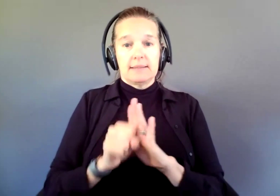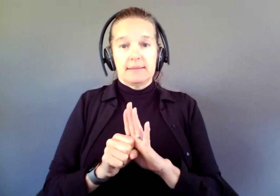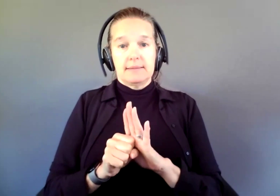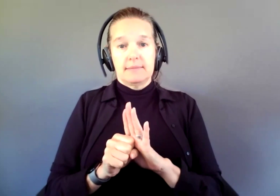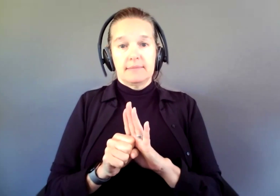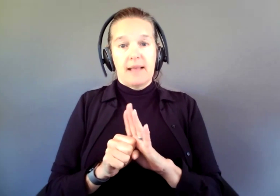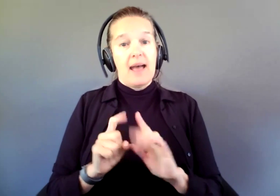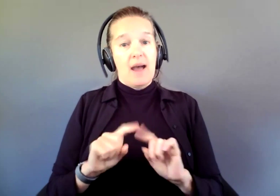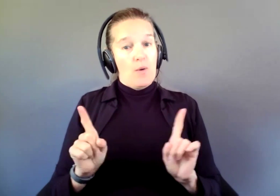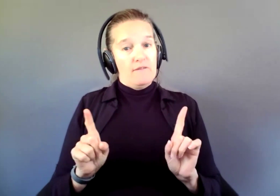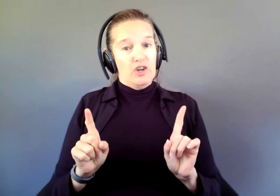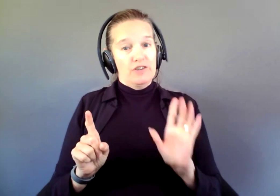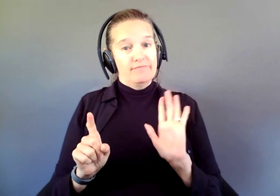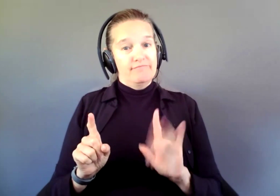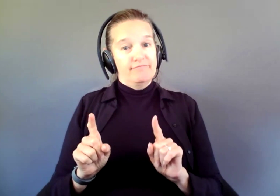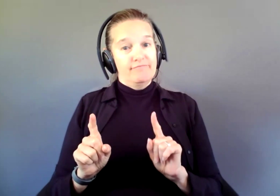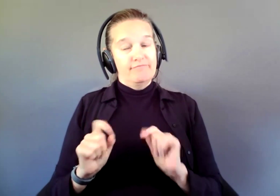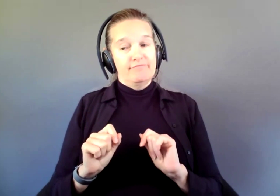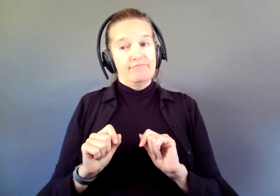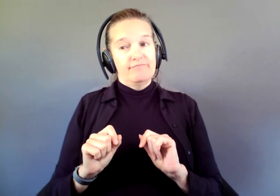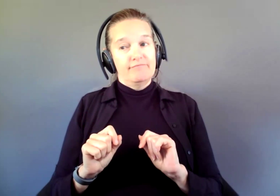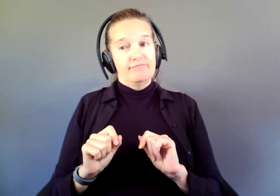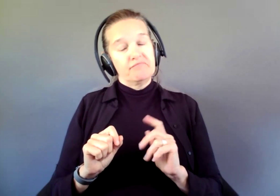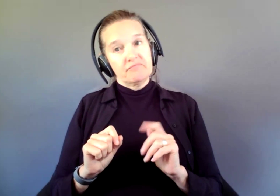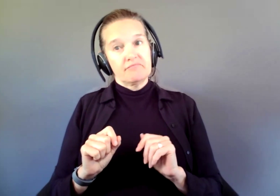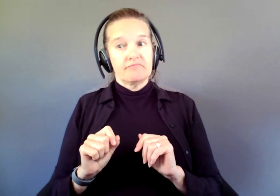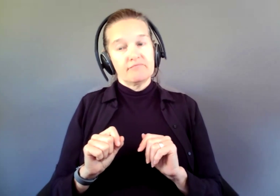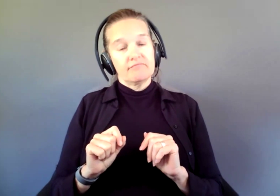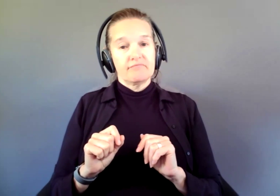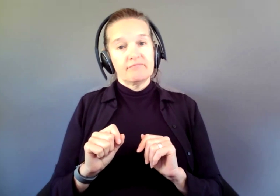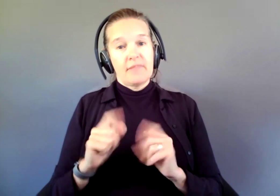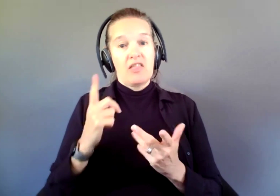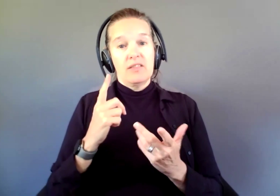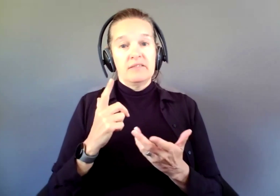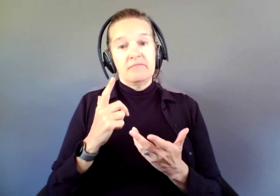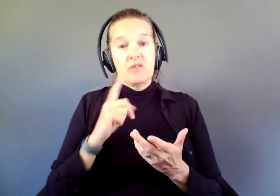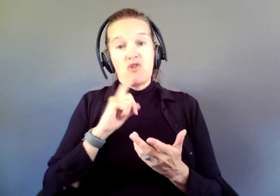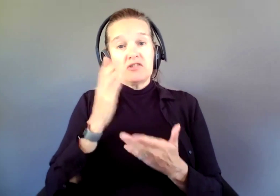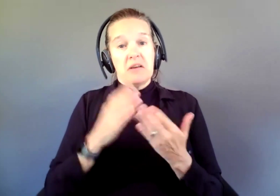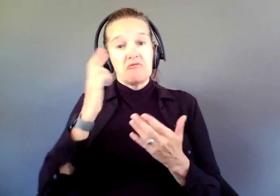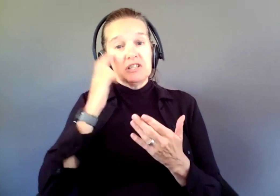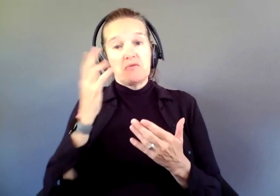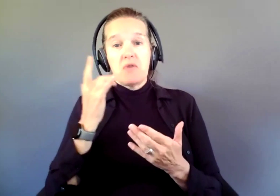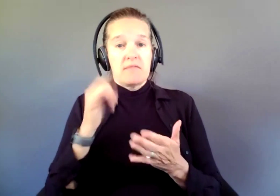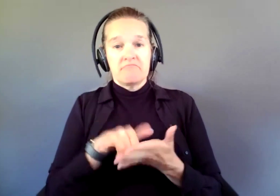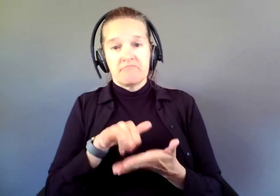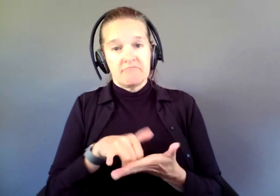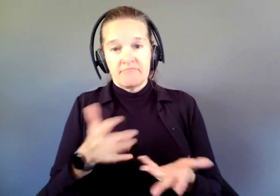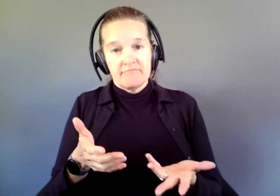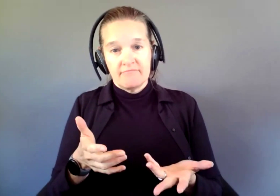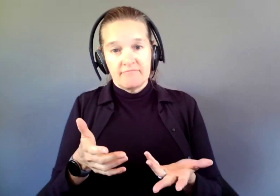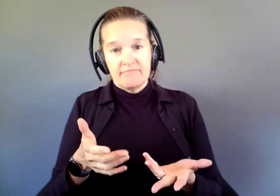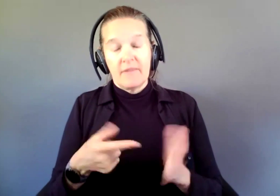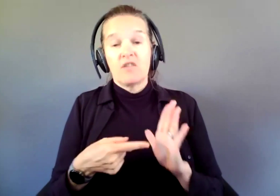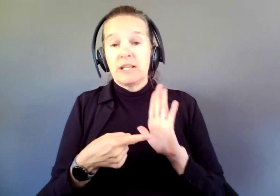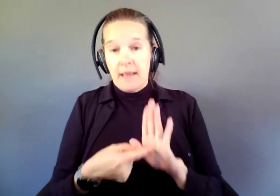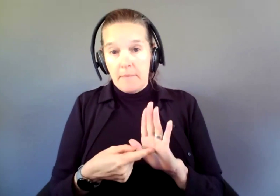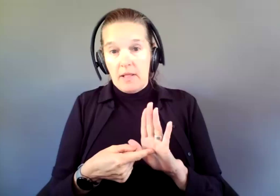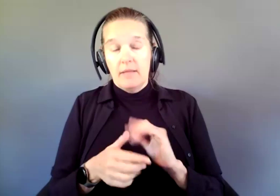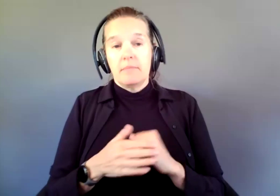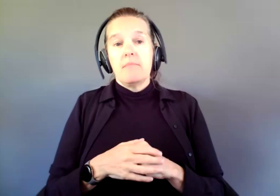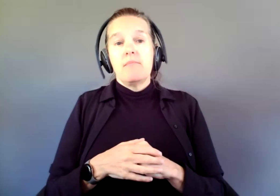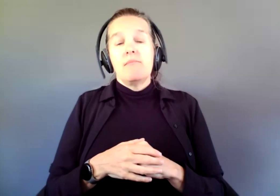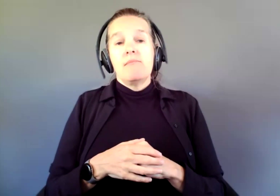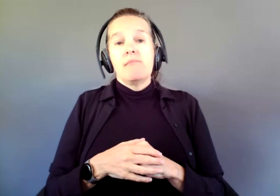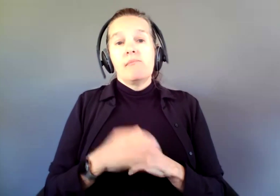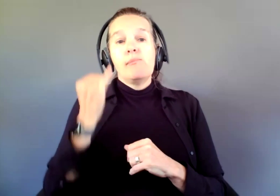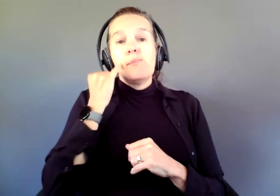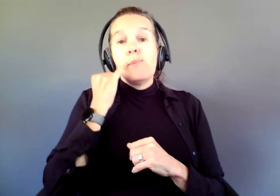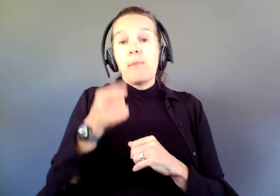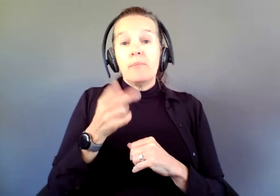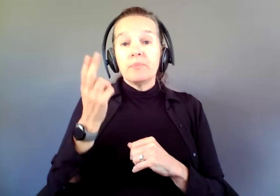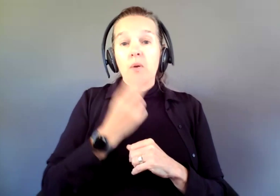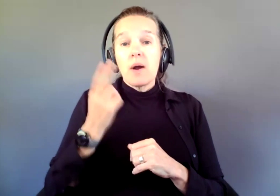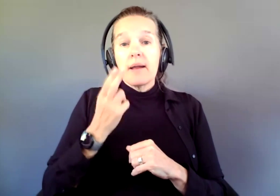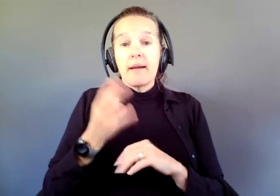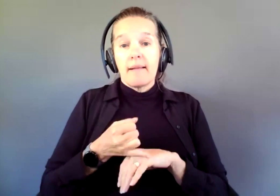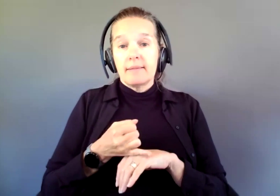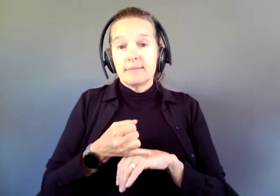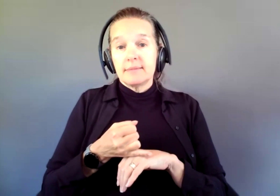there are reasons why that may not be possible. For instance, if you are in the Hawaiian islands,